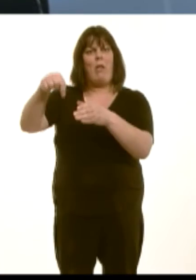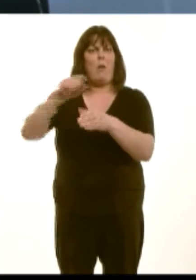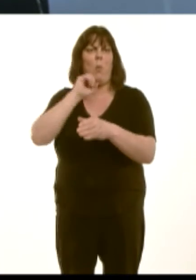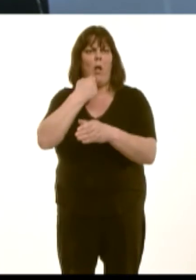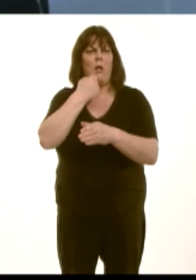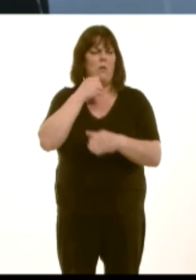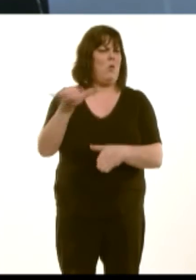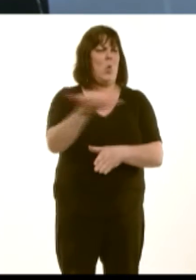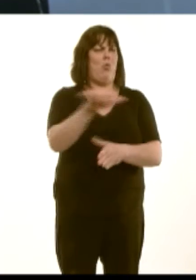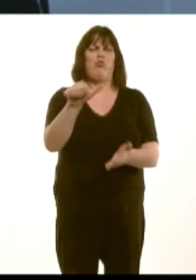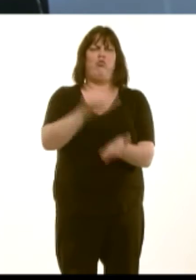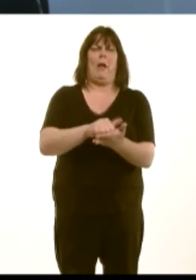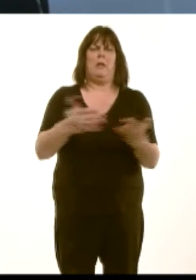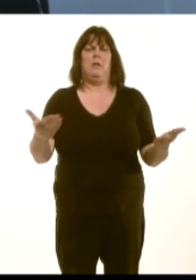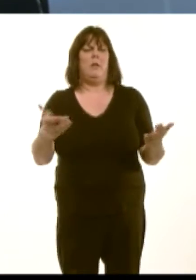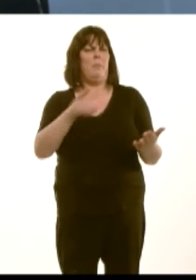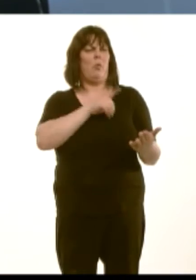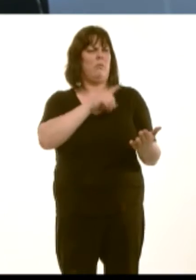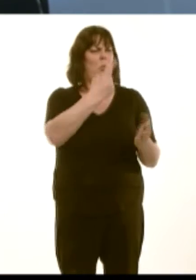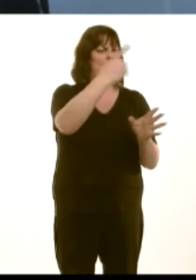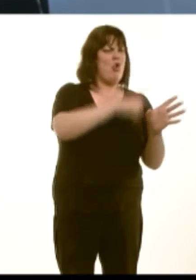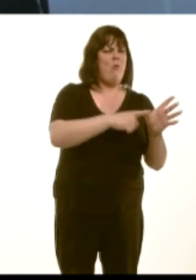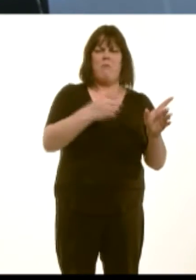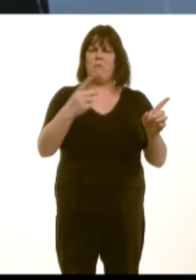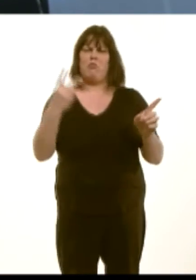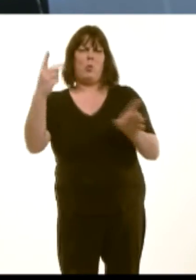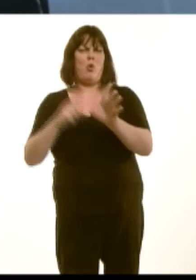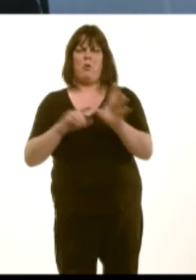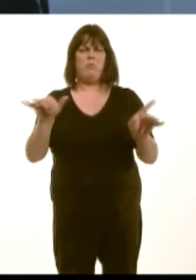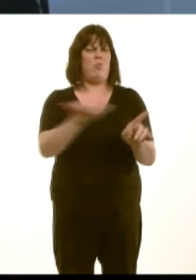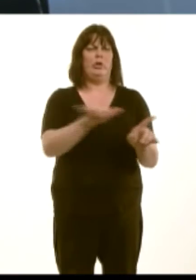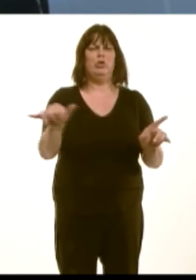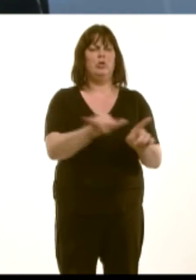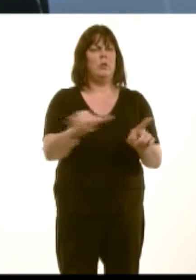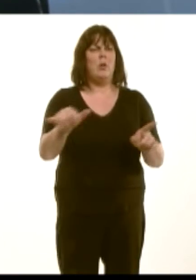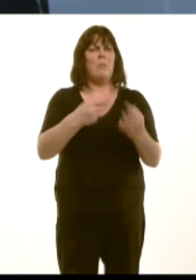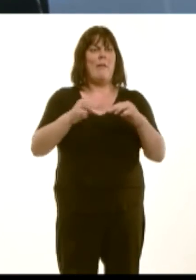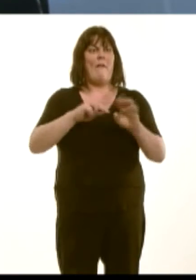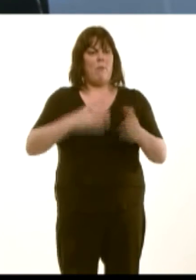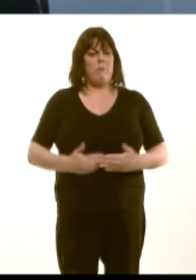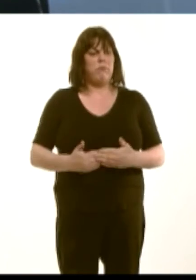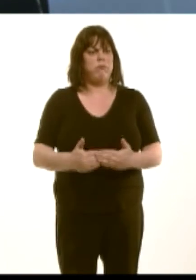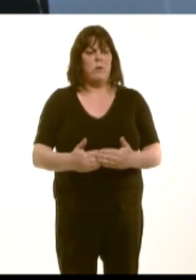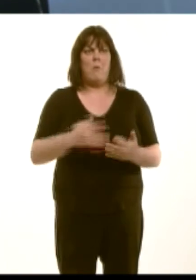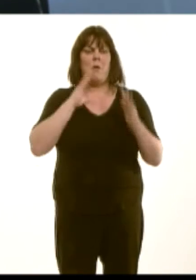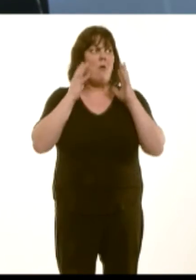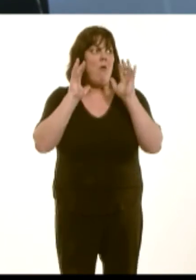Because, if you take any one of those dates, it is deeply troubling for anyone with maternity services who care about them in north Wales.